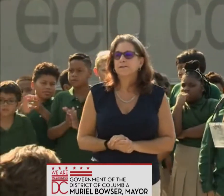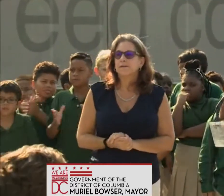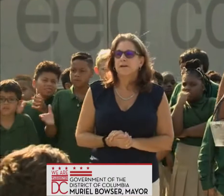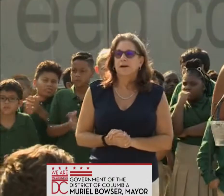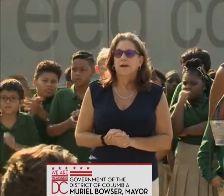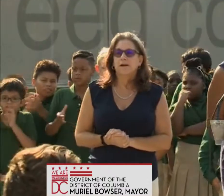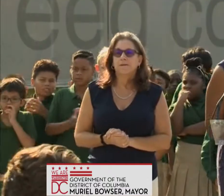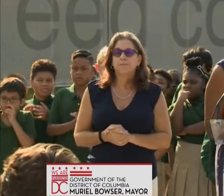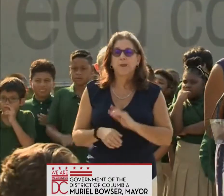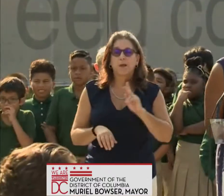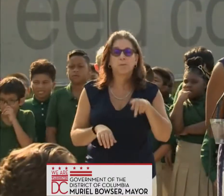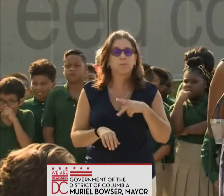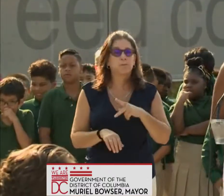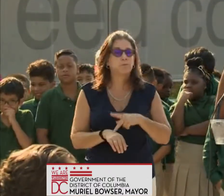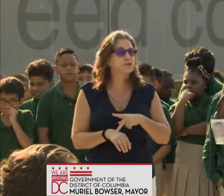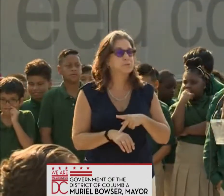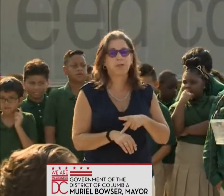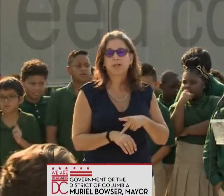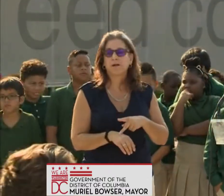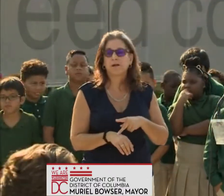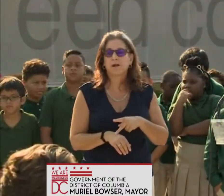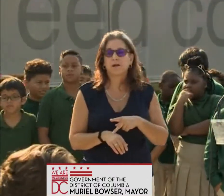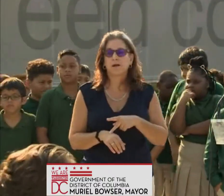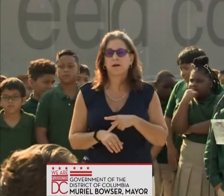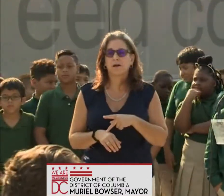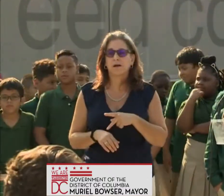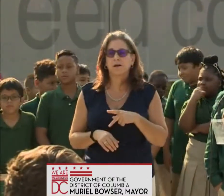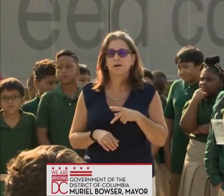Lundgren we want to thank you in you're going to